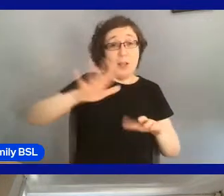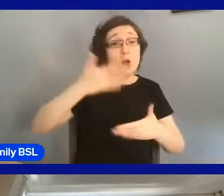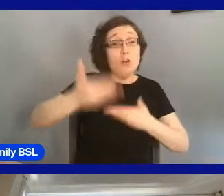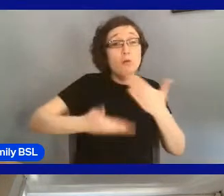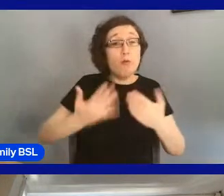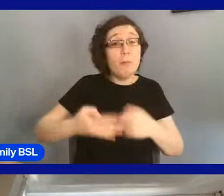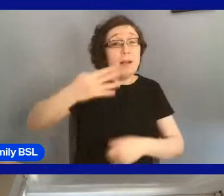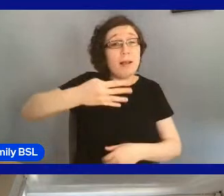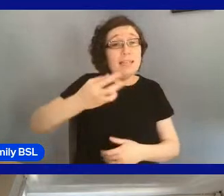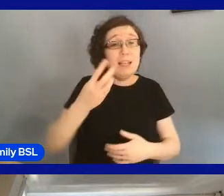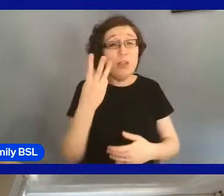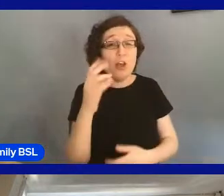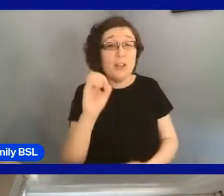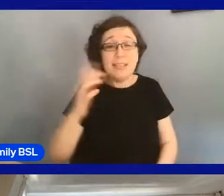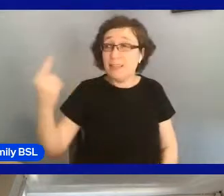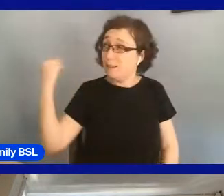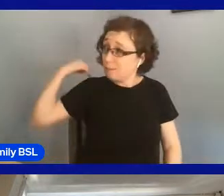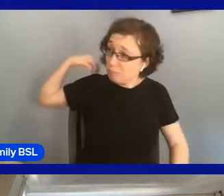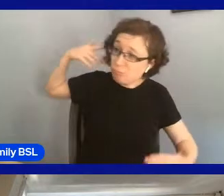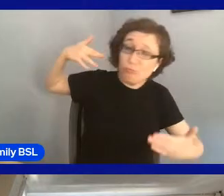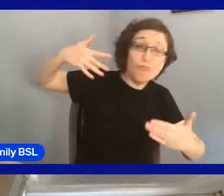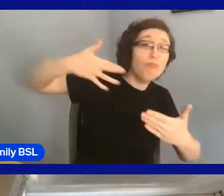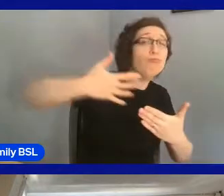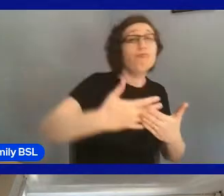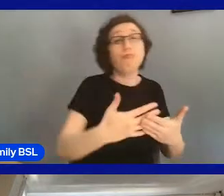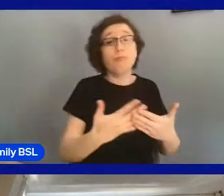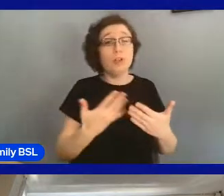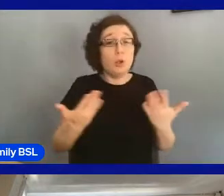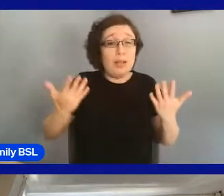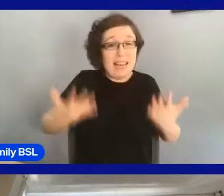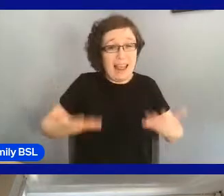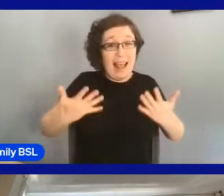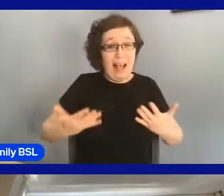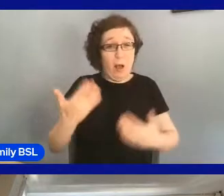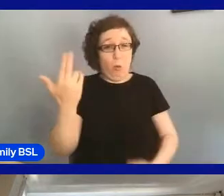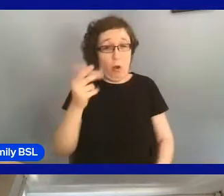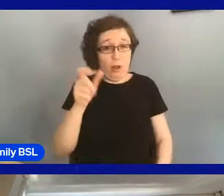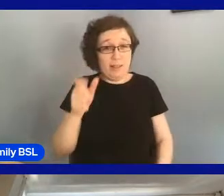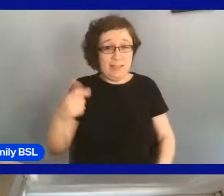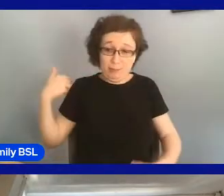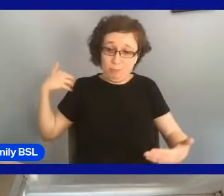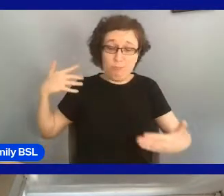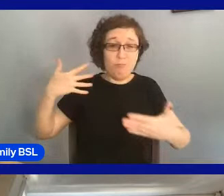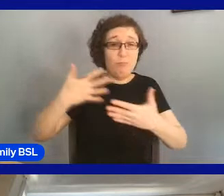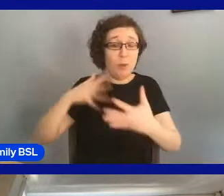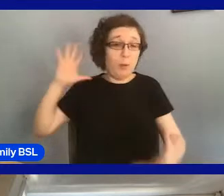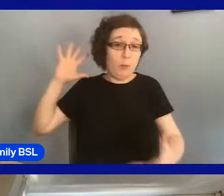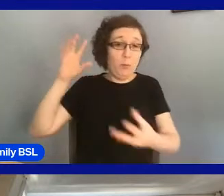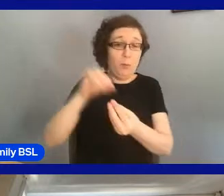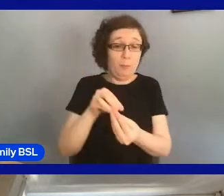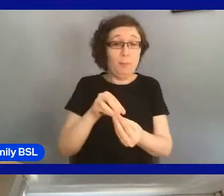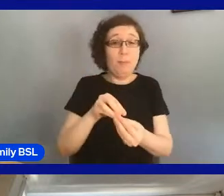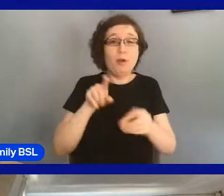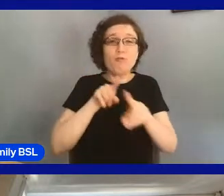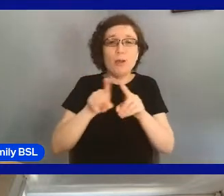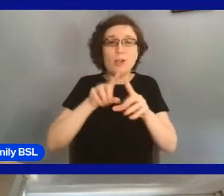is really exciting. And there is going to be 250 stories on the map across the two cities.